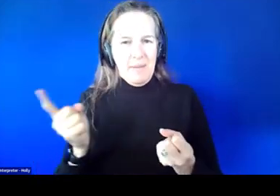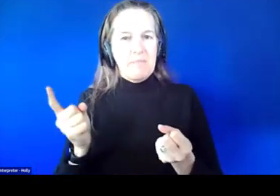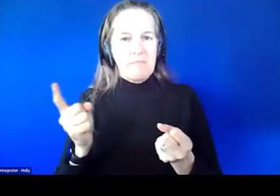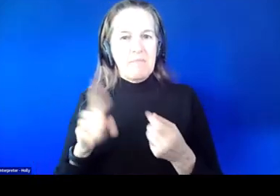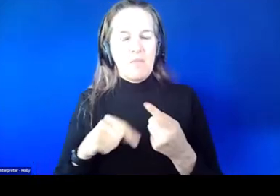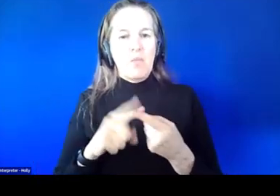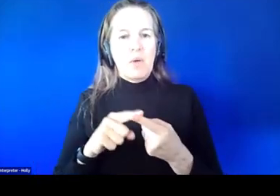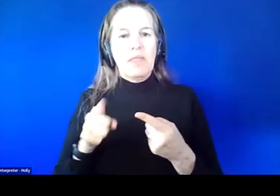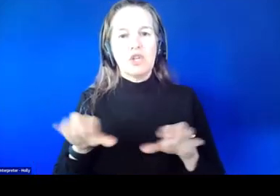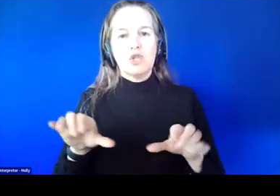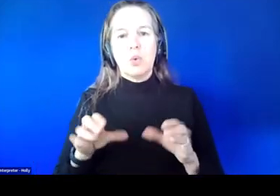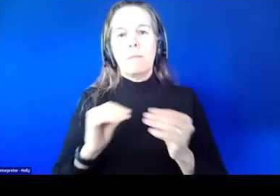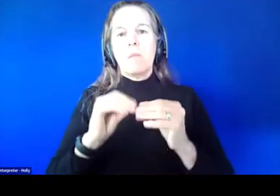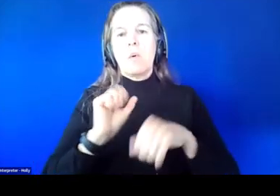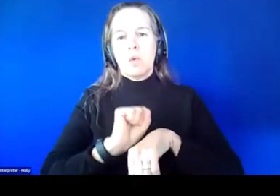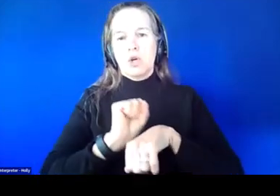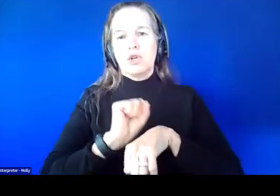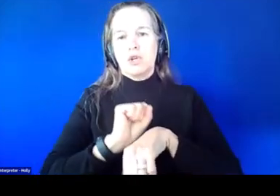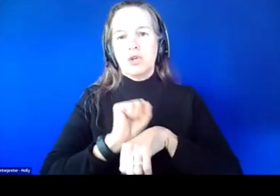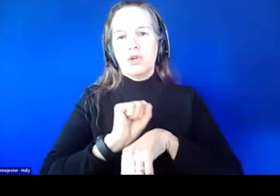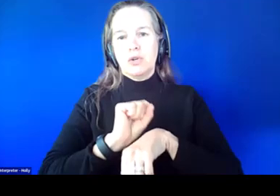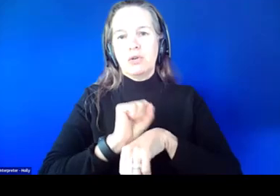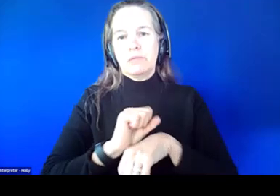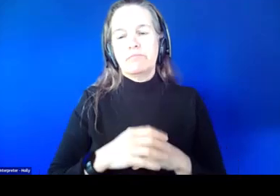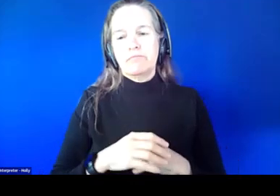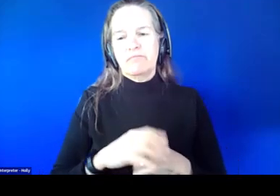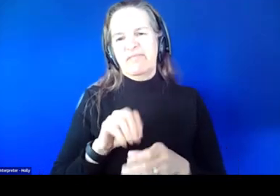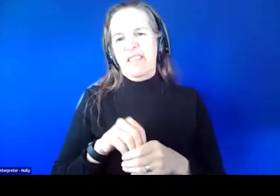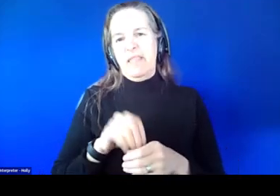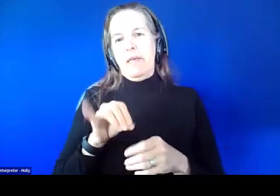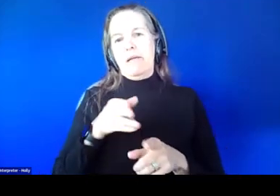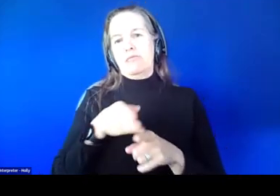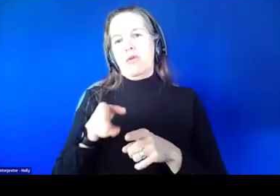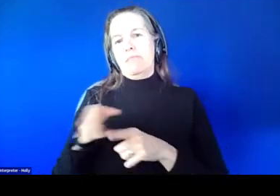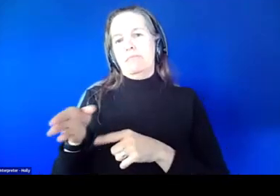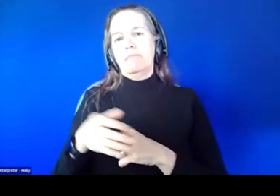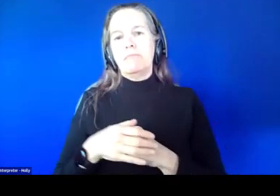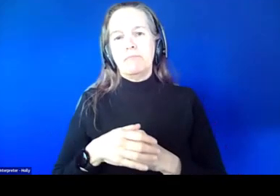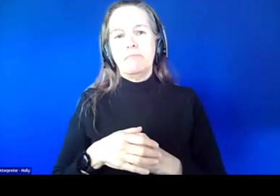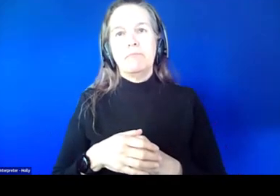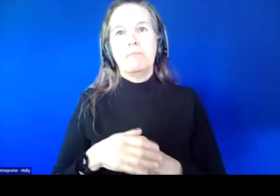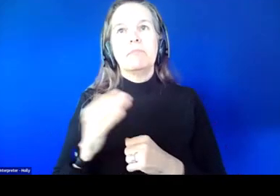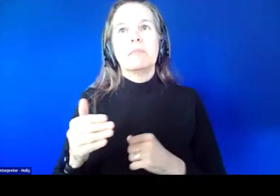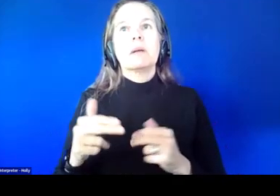doing more work within this realm. Next slide please right